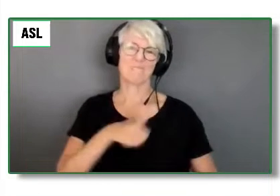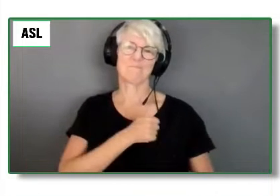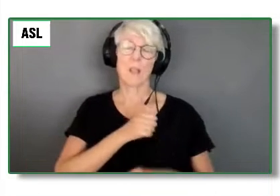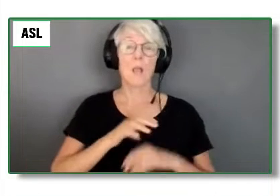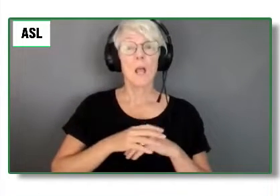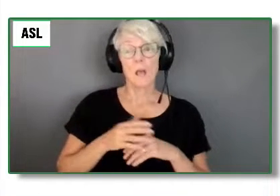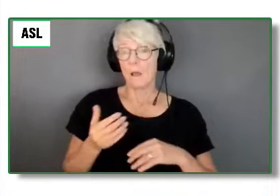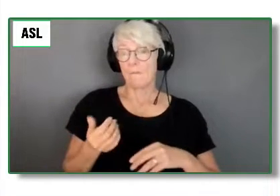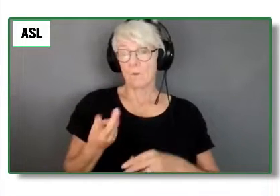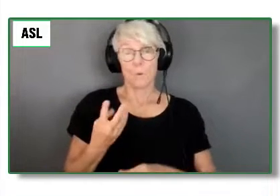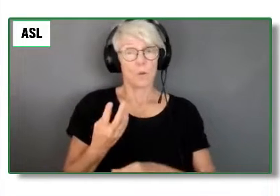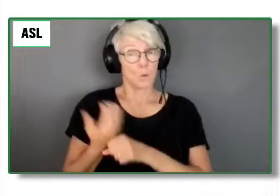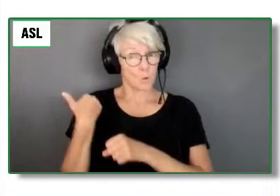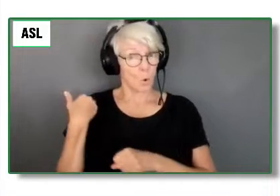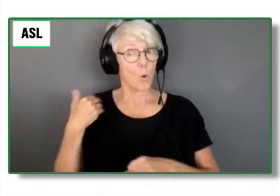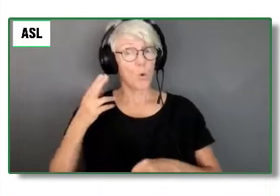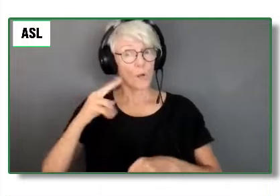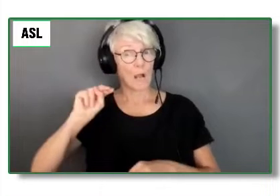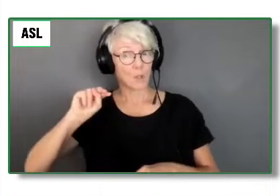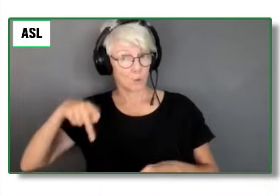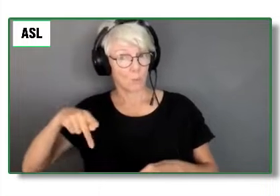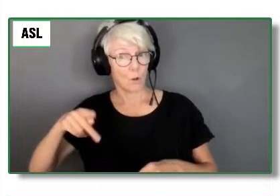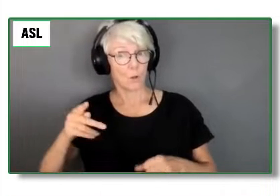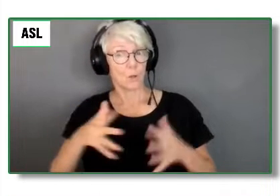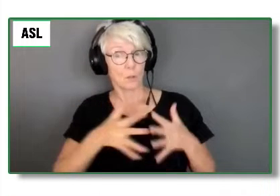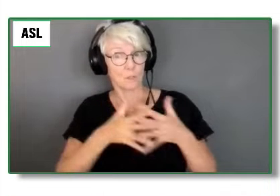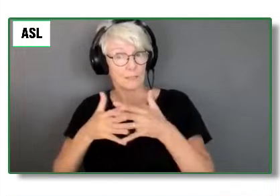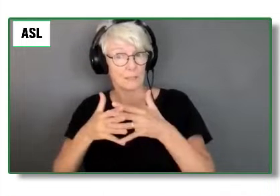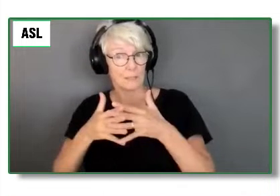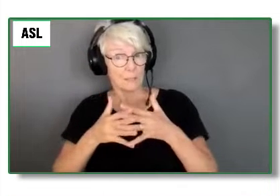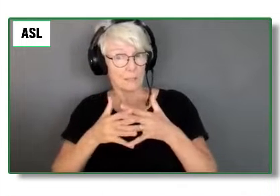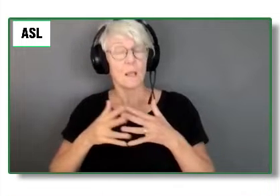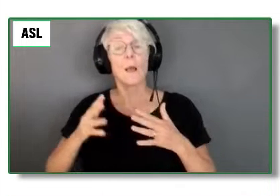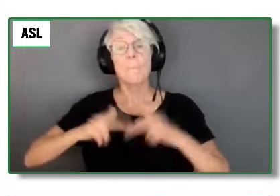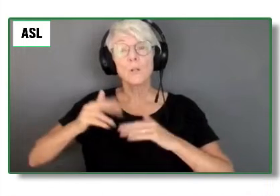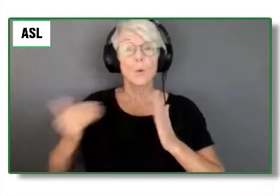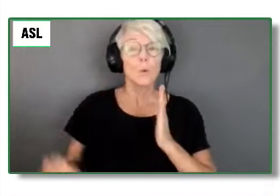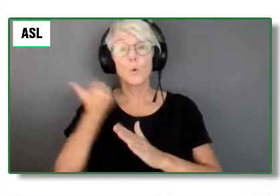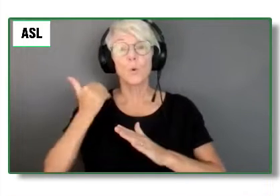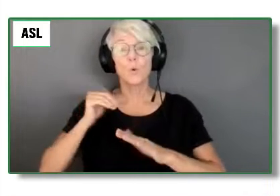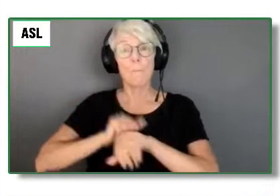the states was putting in a new mountaintop hiking only camp and decided